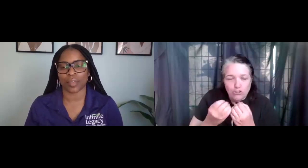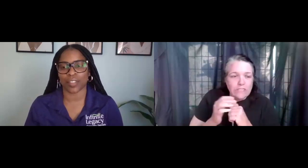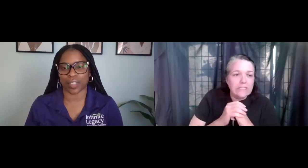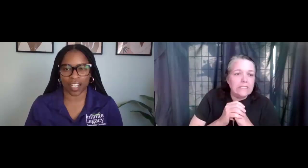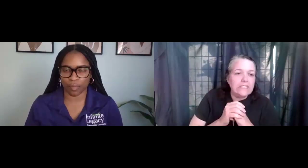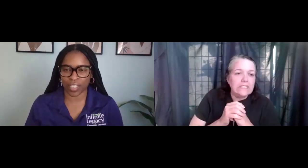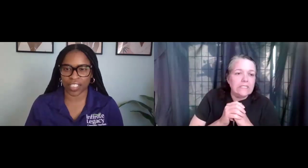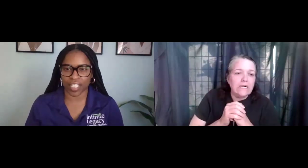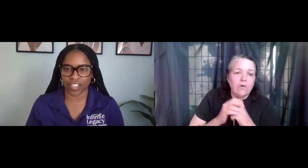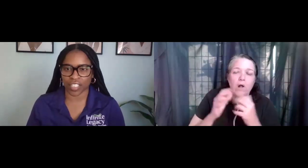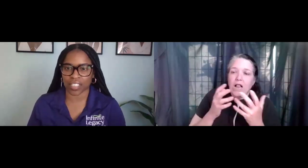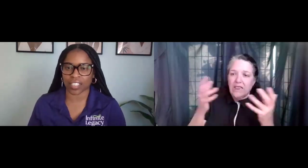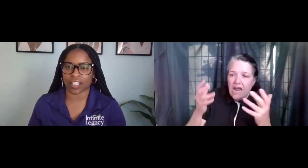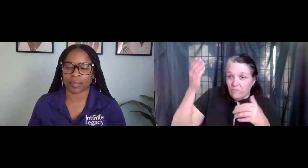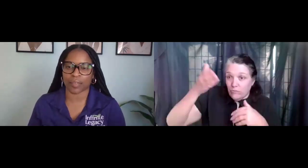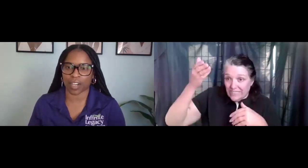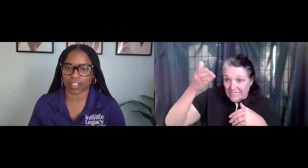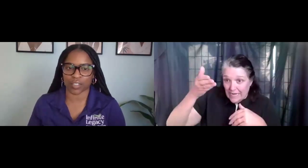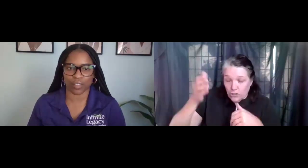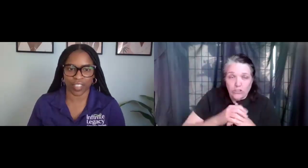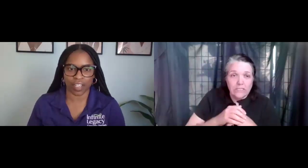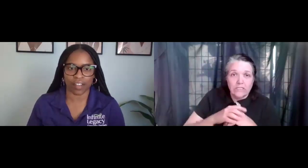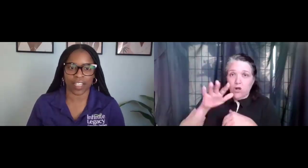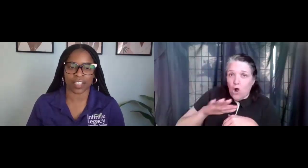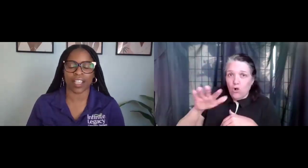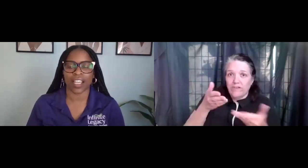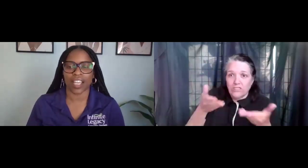We do a lot of presentations, throughout our service area